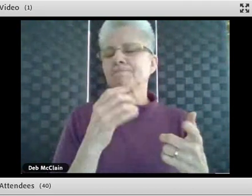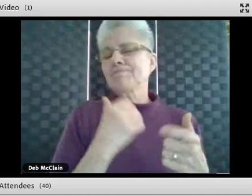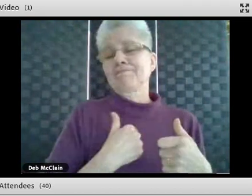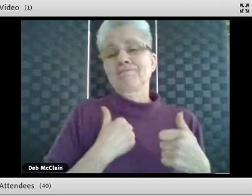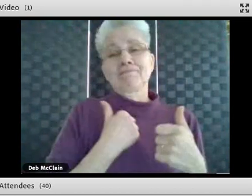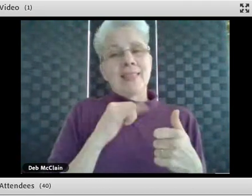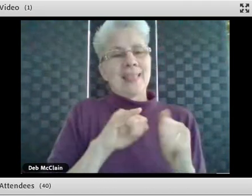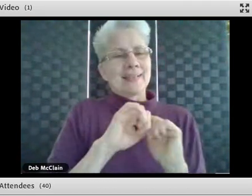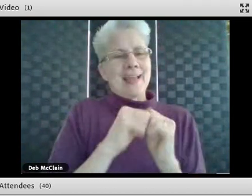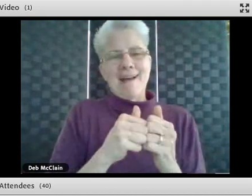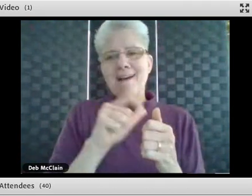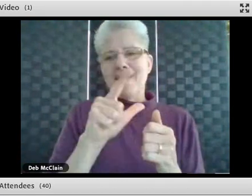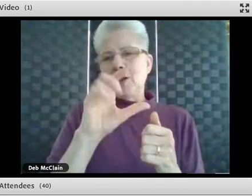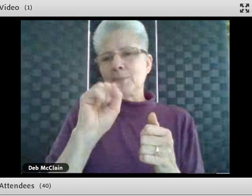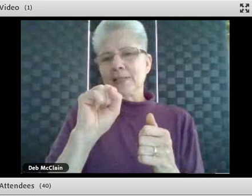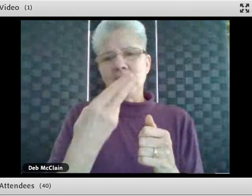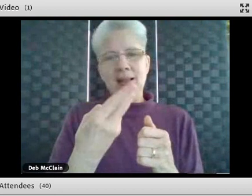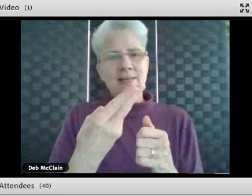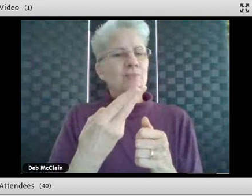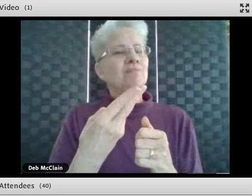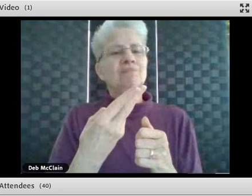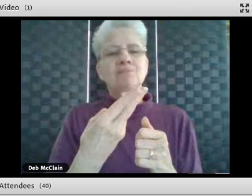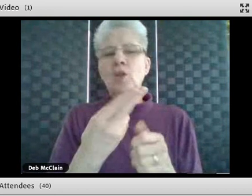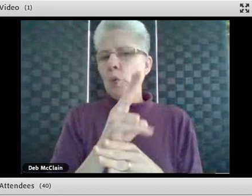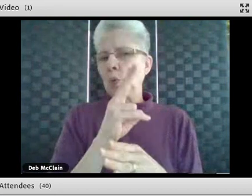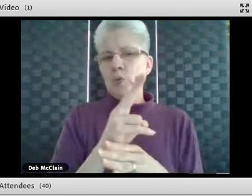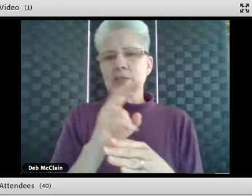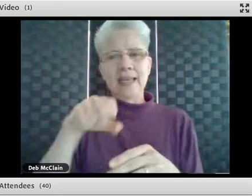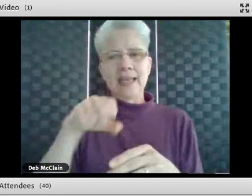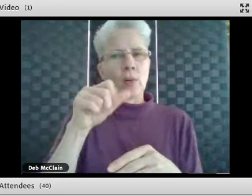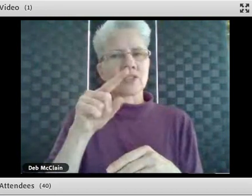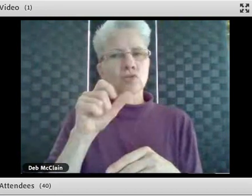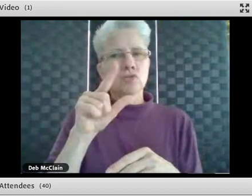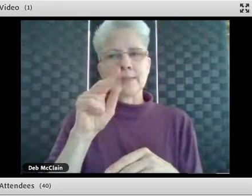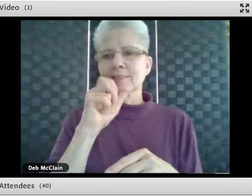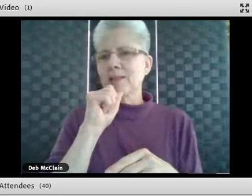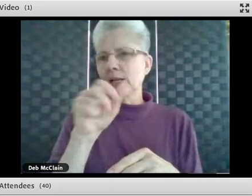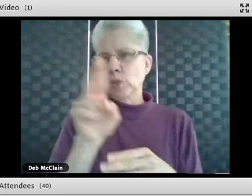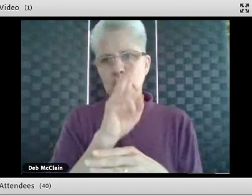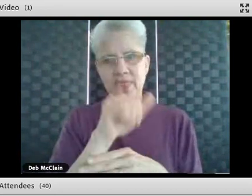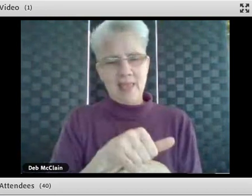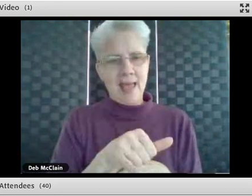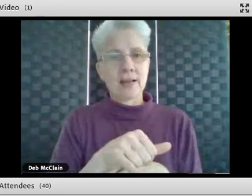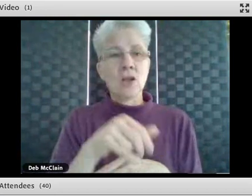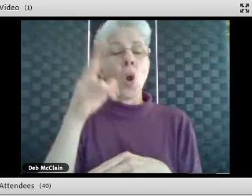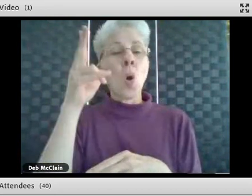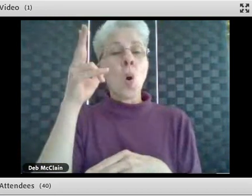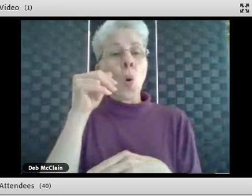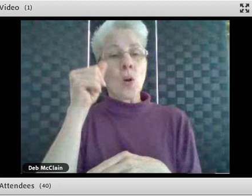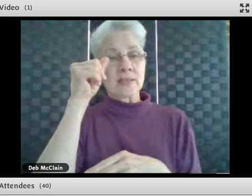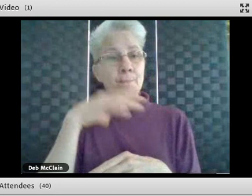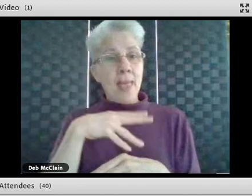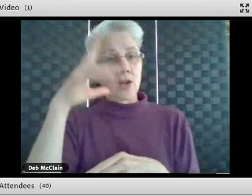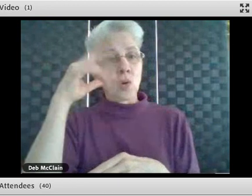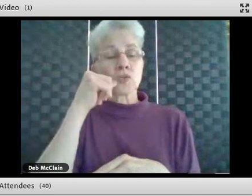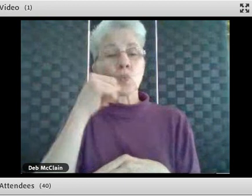That's not what Library of Congress Subject Headings uses. "Equestrians" is not what they use. Use "horsemen" and "horsewomen." So, as you can see here, it's hyperlinked,